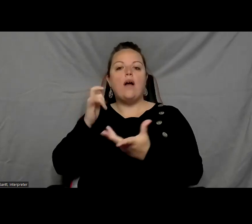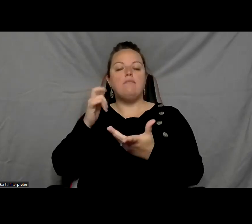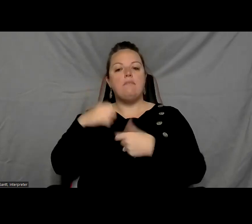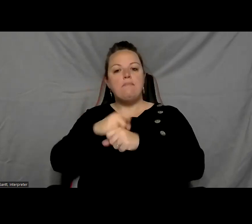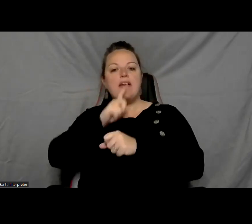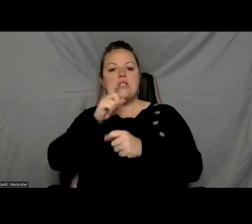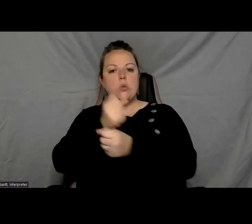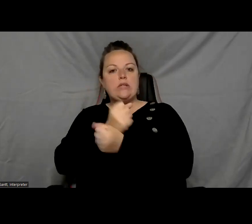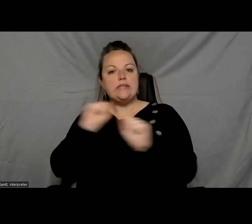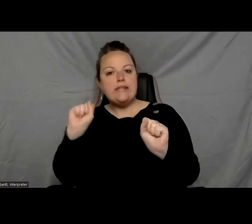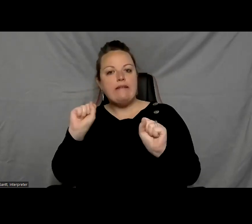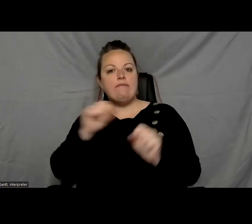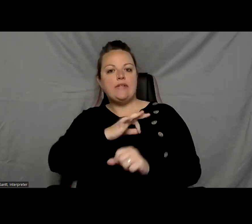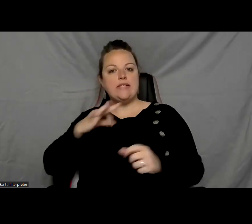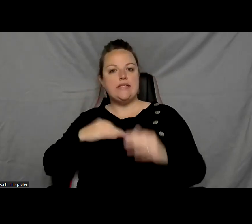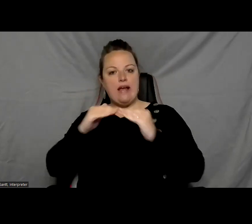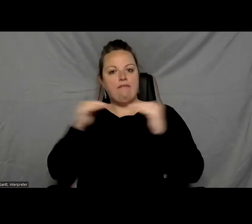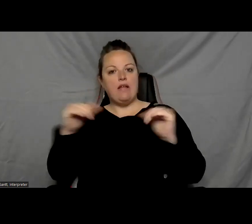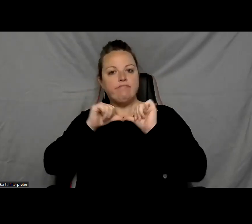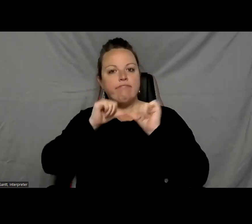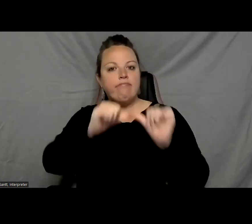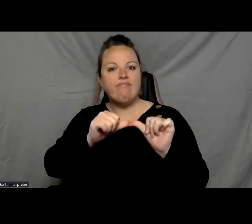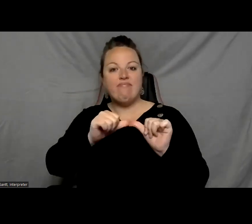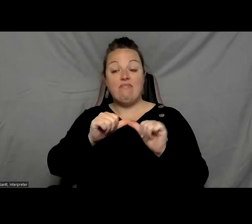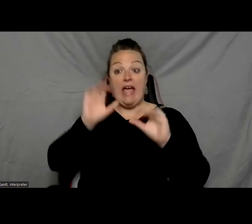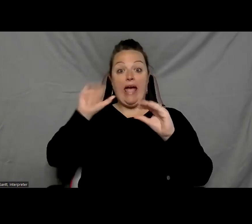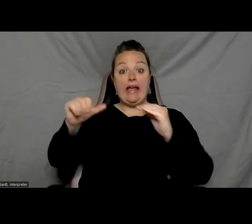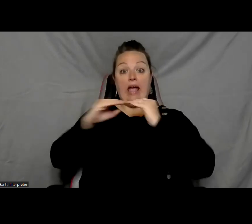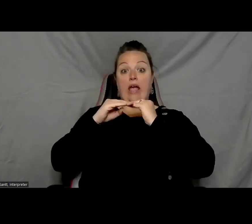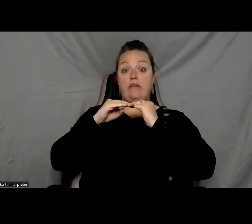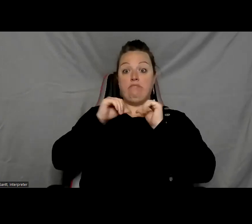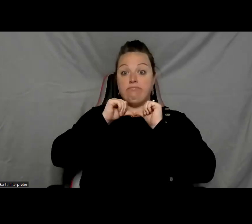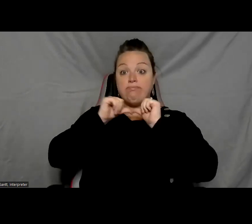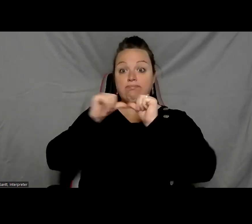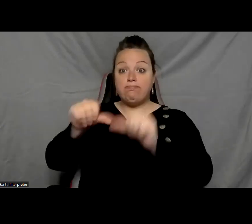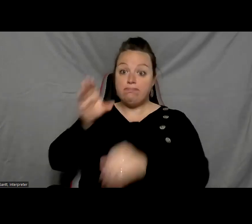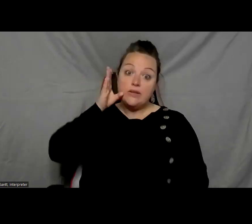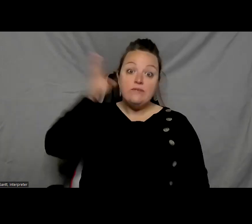But this is not sustainable. Staff from other areas are also jumping into help. We have